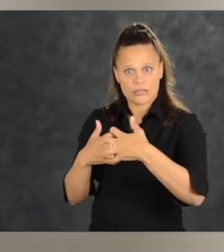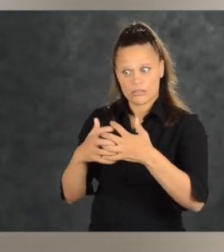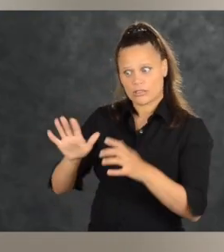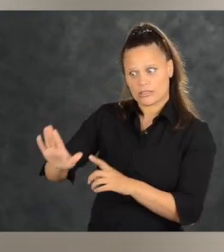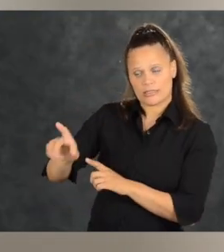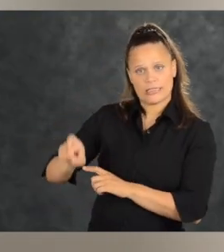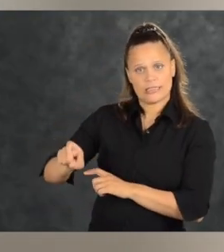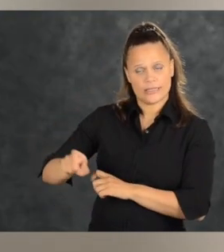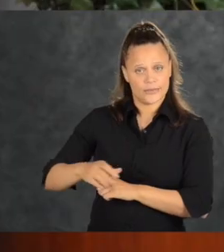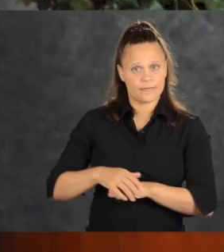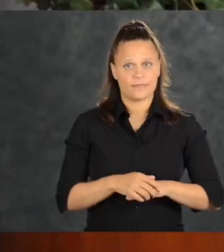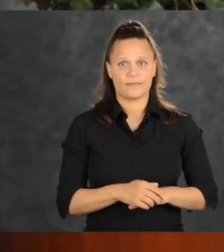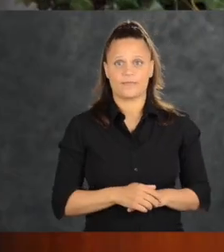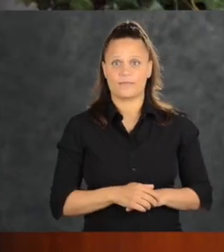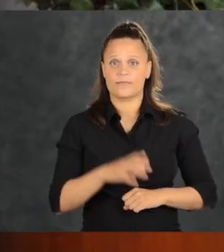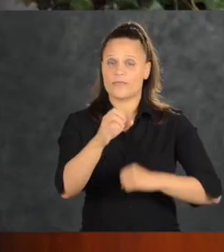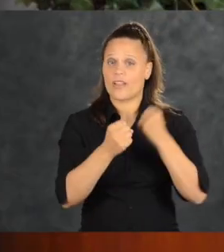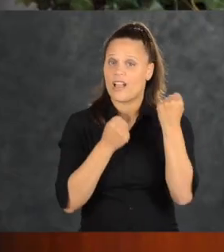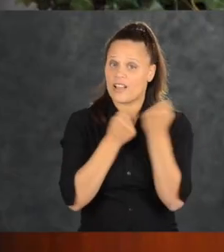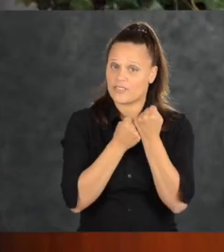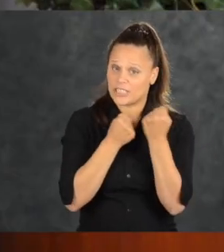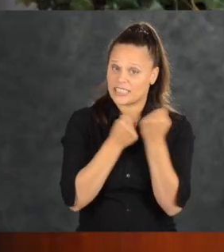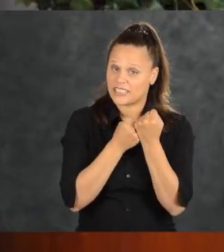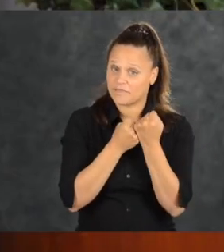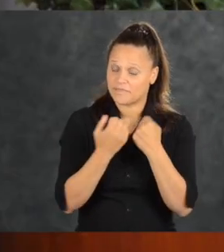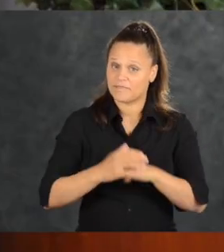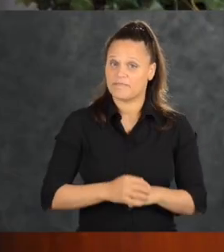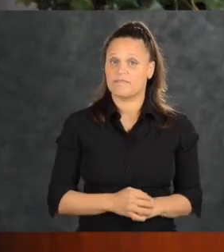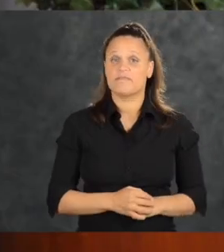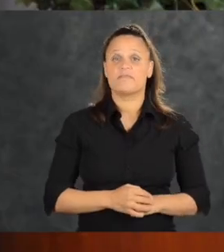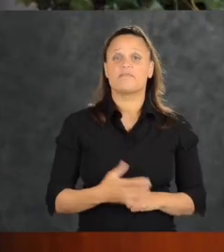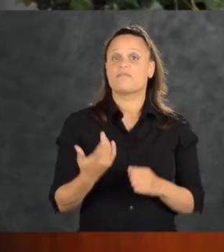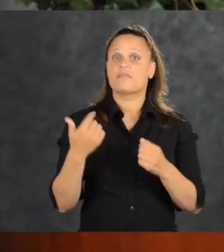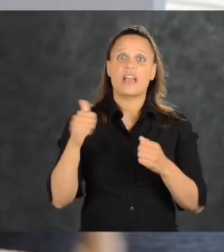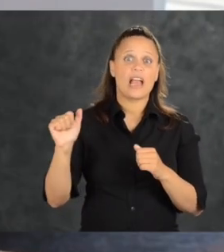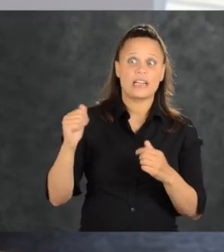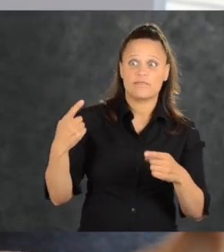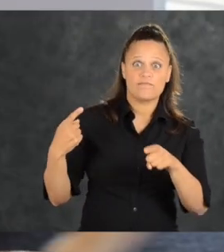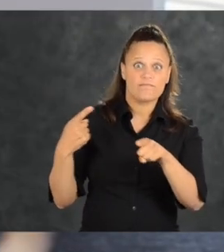the best that they can be. Back in the conference room. I came into the Special Appointment program